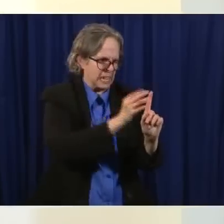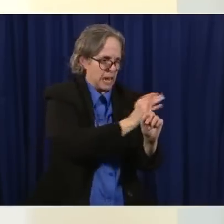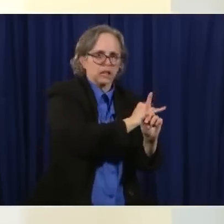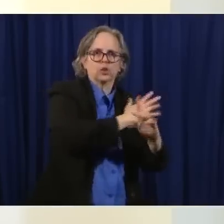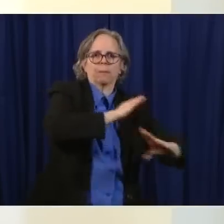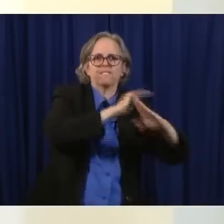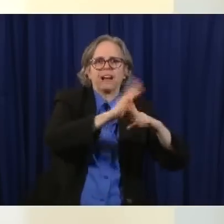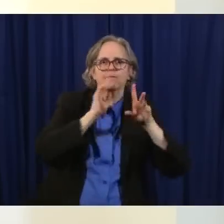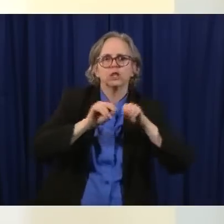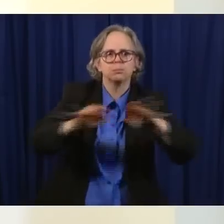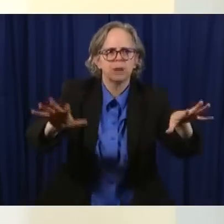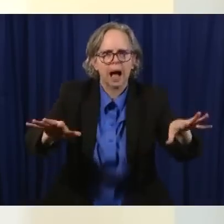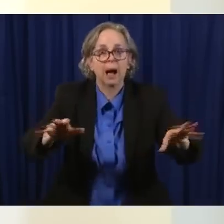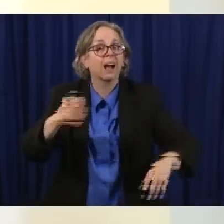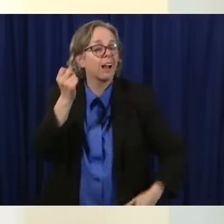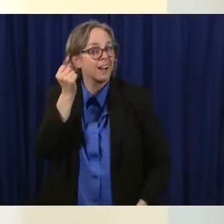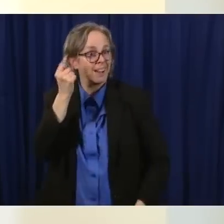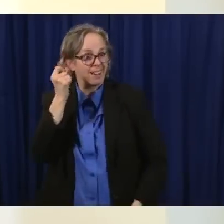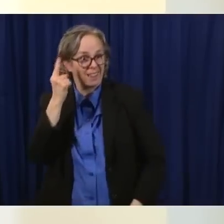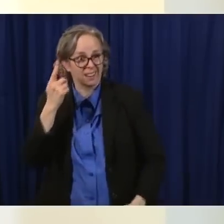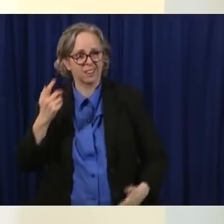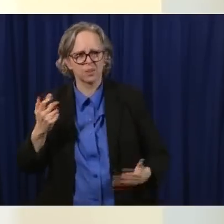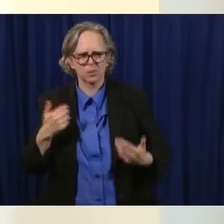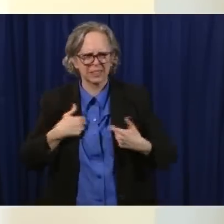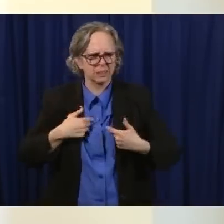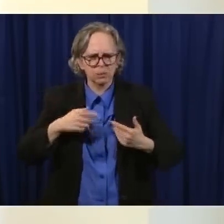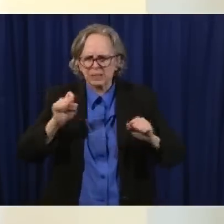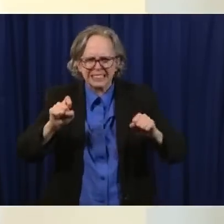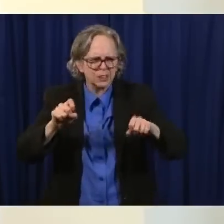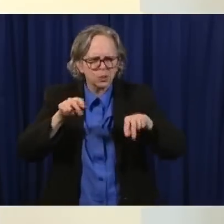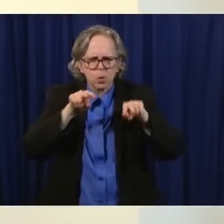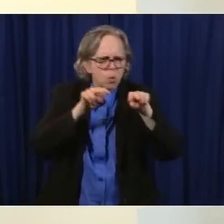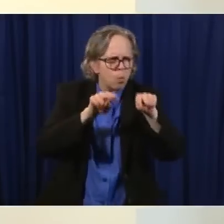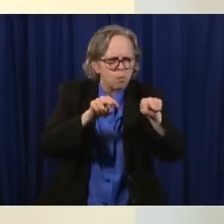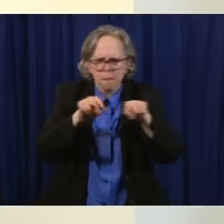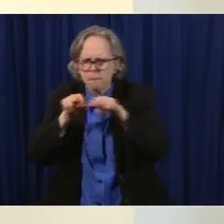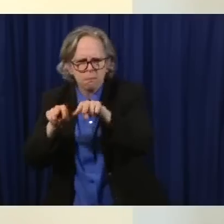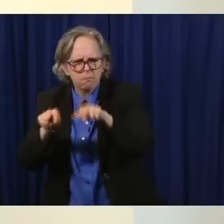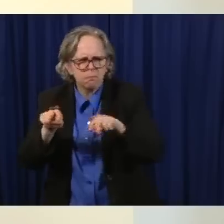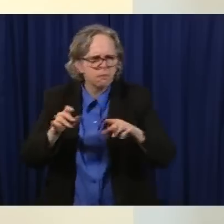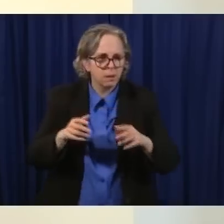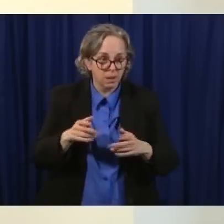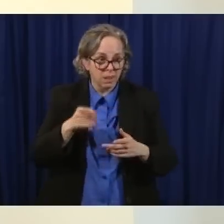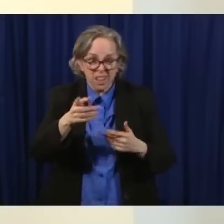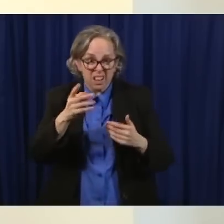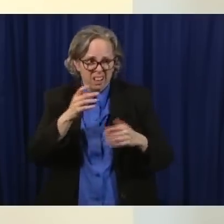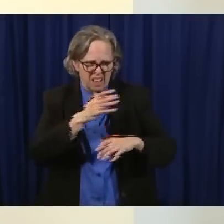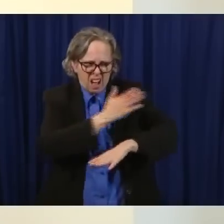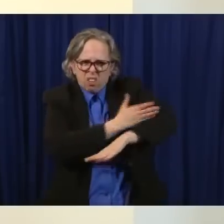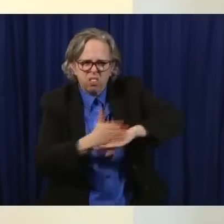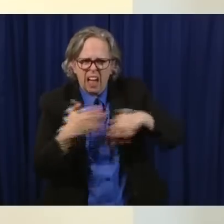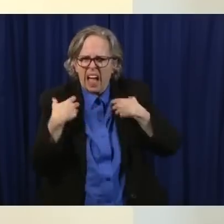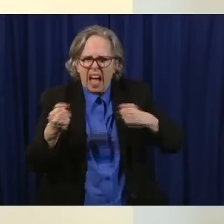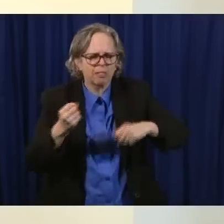MILDLY ILL, RIGHT NOW, WE ARE SEEING PEOPLE MOSTLY BY THE TIME THEY NEED HOSPITALIZATION. IF WE CAN CATCH YOU EARLIER WHEN YOU ARE MILDLY ILL, AND FOLLOW YOU AND THE PEOPLE THAT YOU HAVE BEEN IN CONTACT WITH